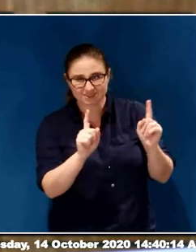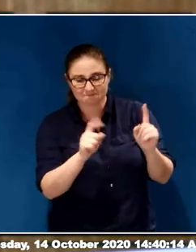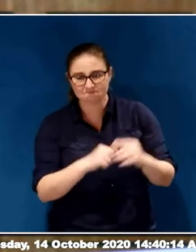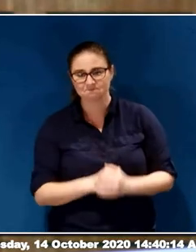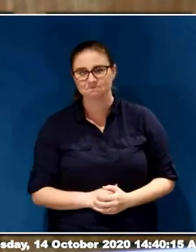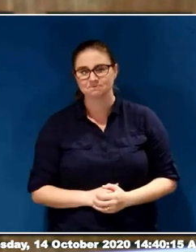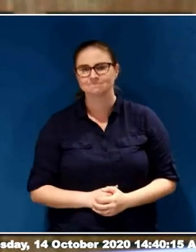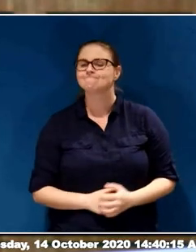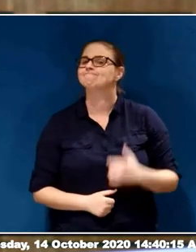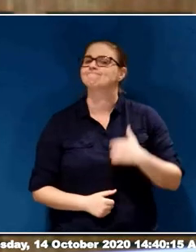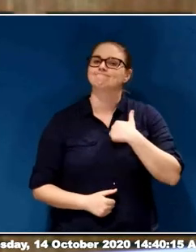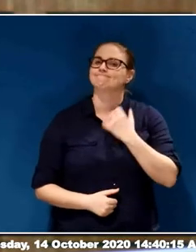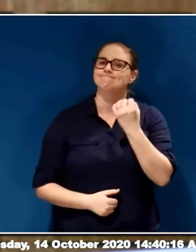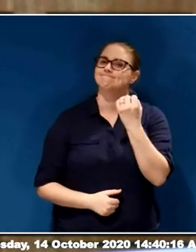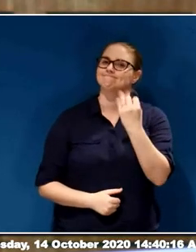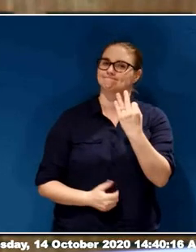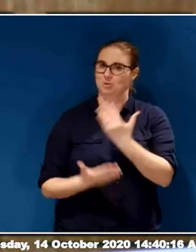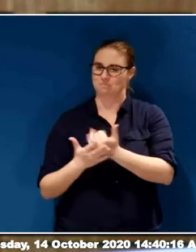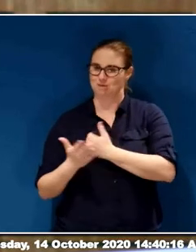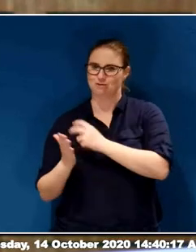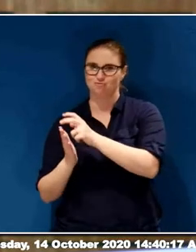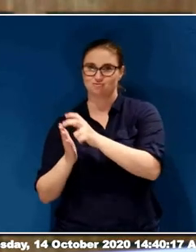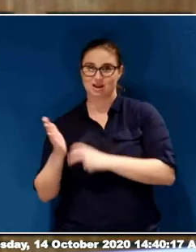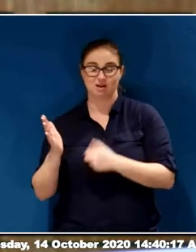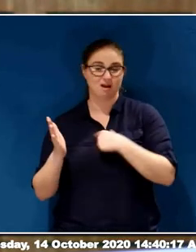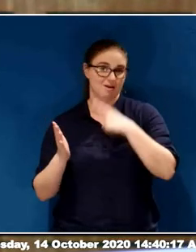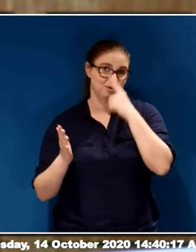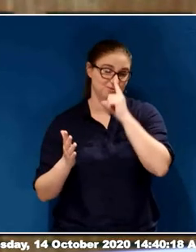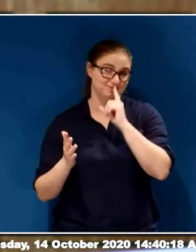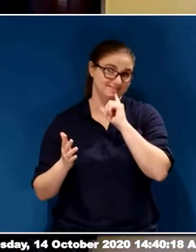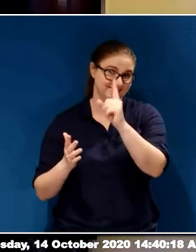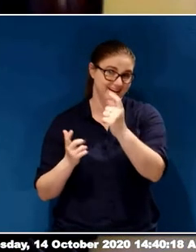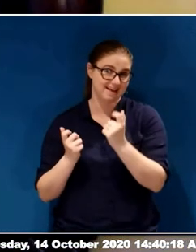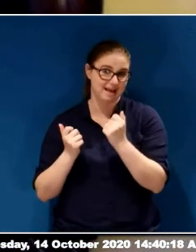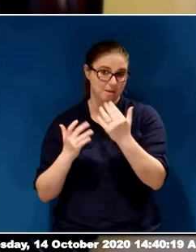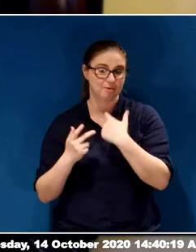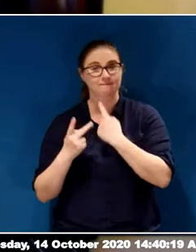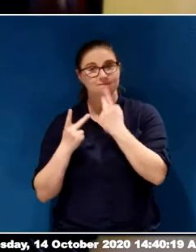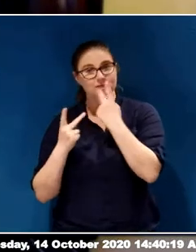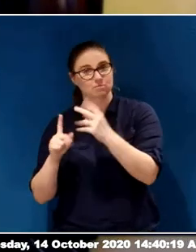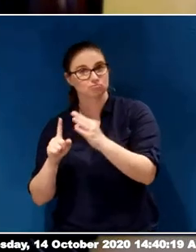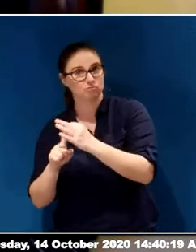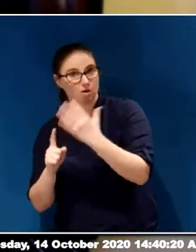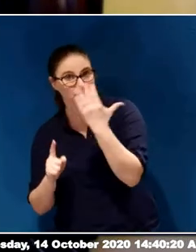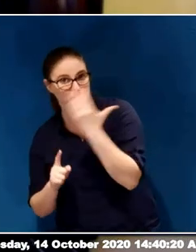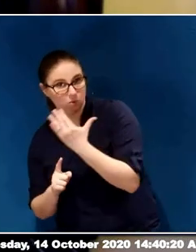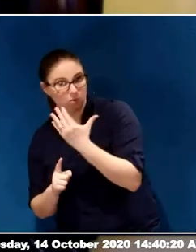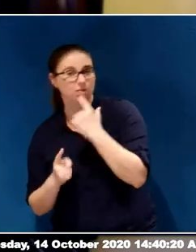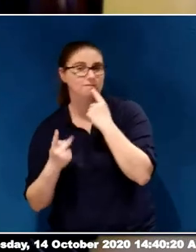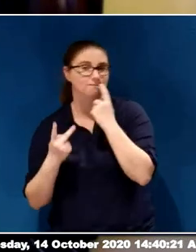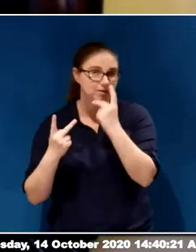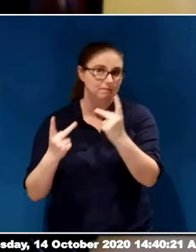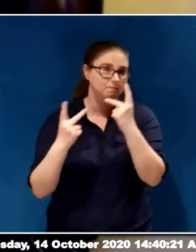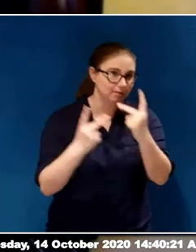number. We visited primary schools --- of course, in the United States they have elementary, middle and high schools.